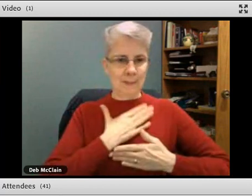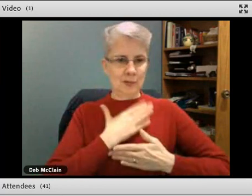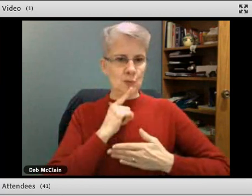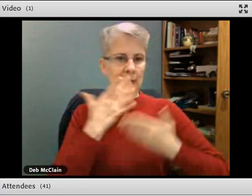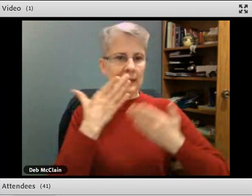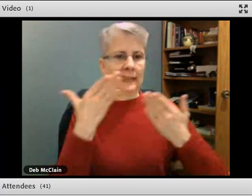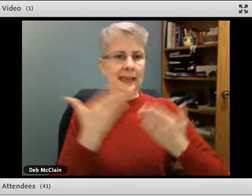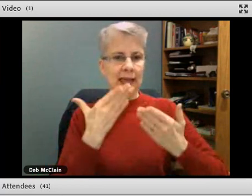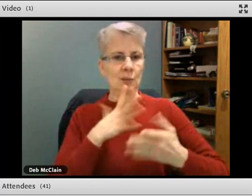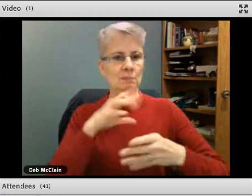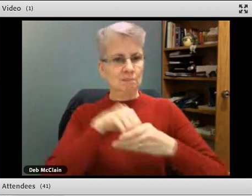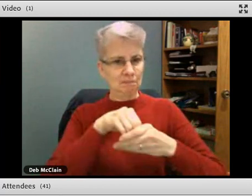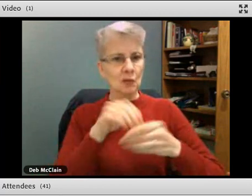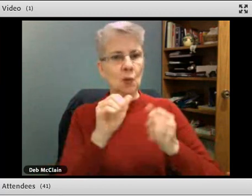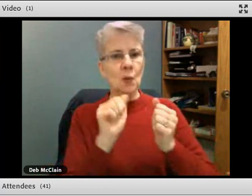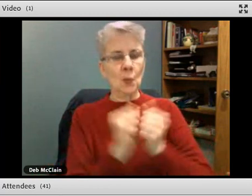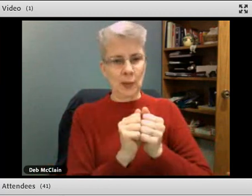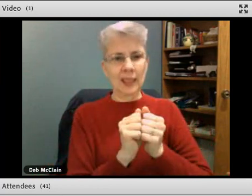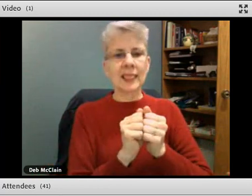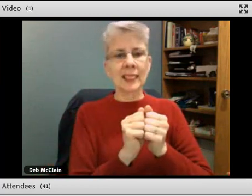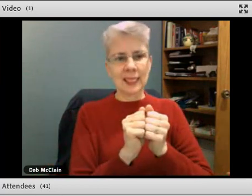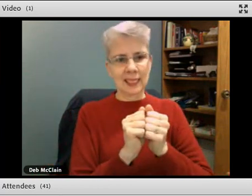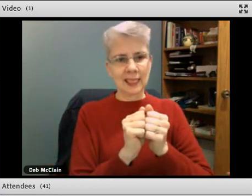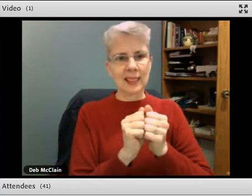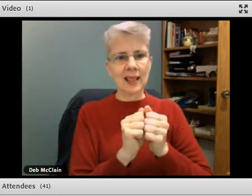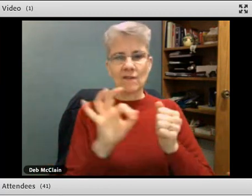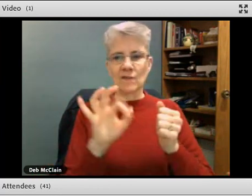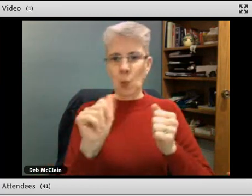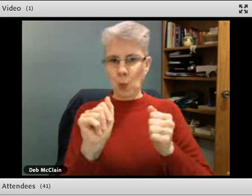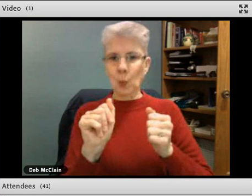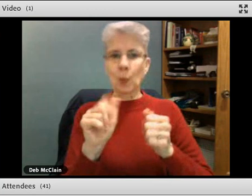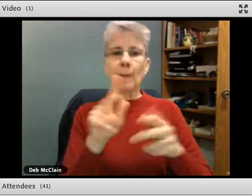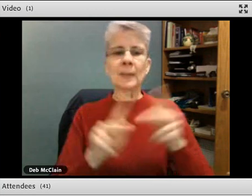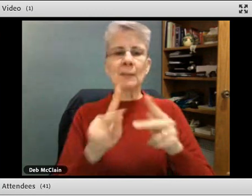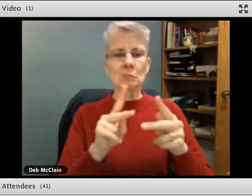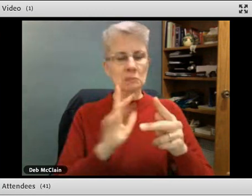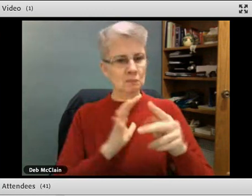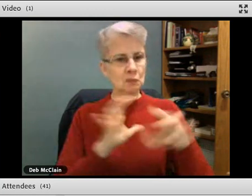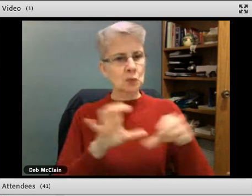with the Florida people, doing this presentation.